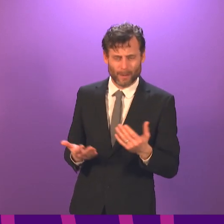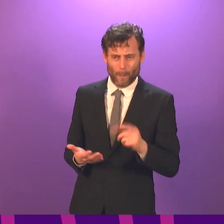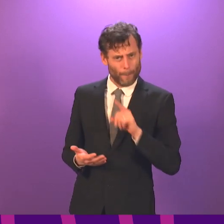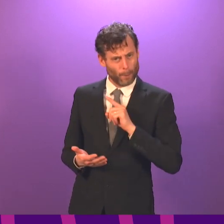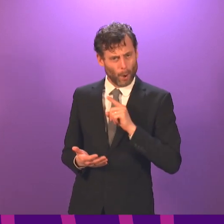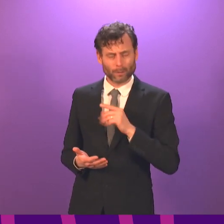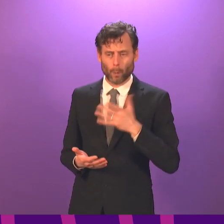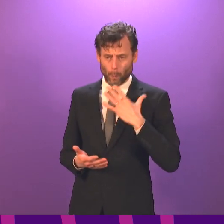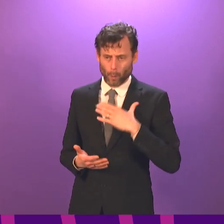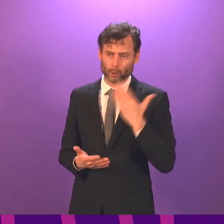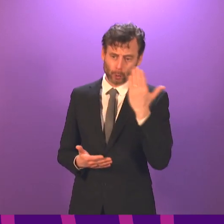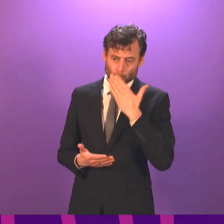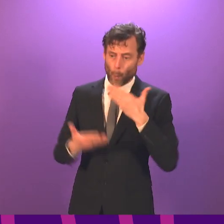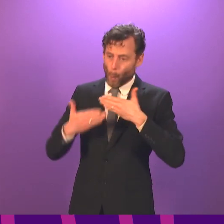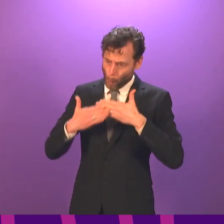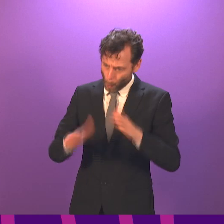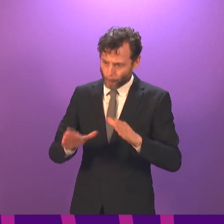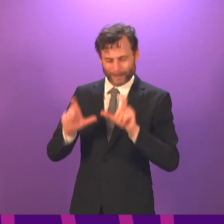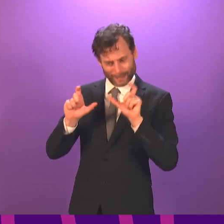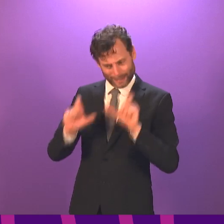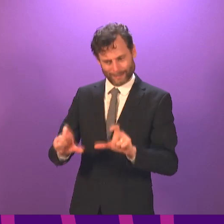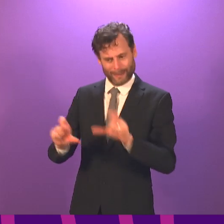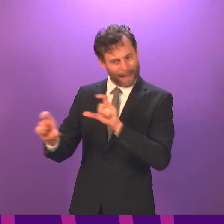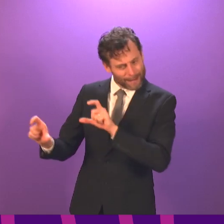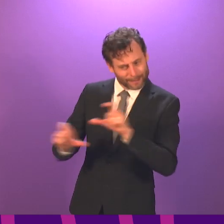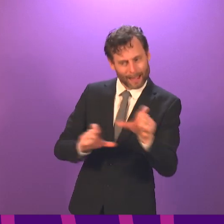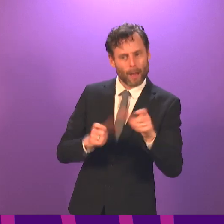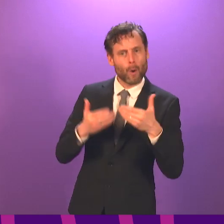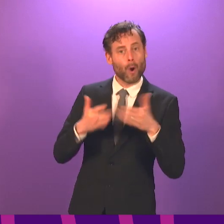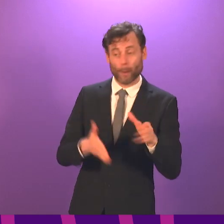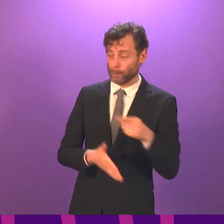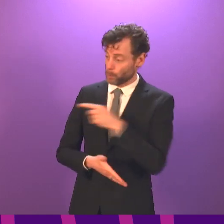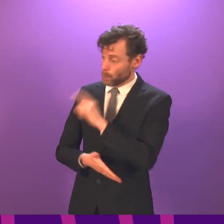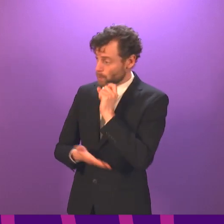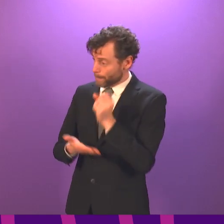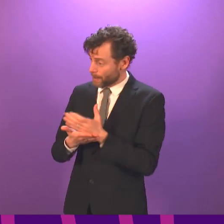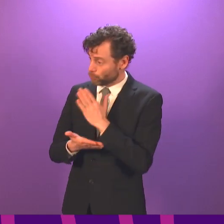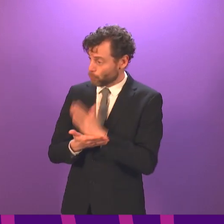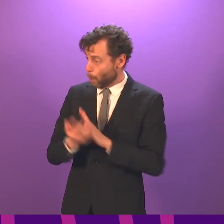of education. Will the First Minister ensure that all teachers are vaccinated before 15